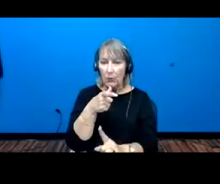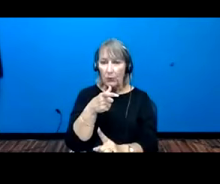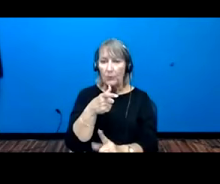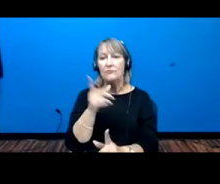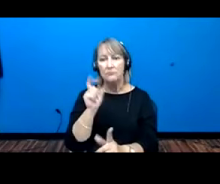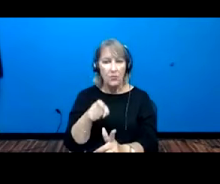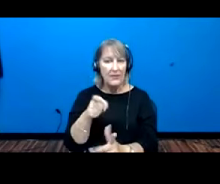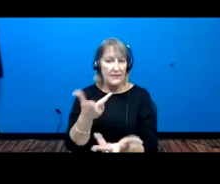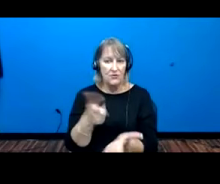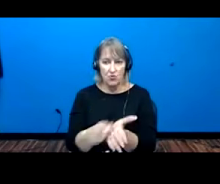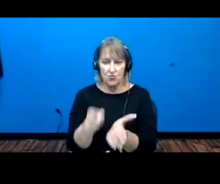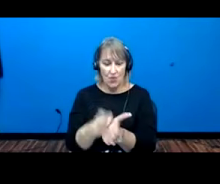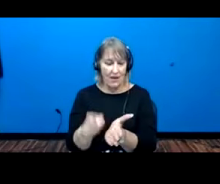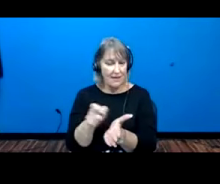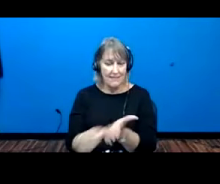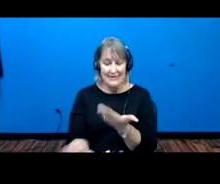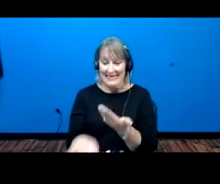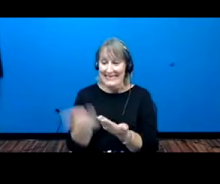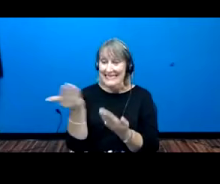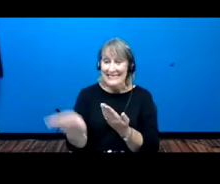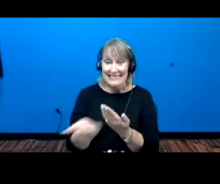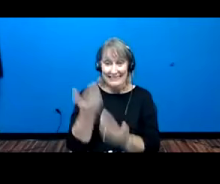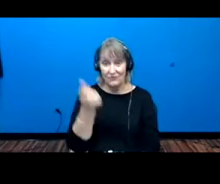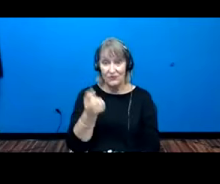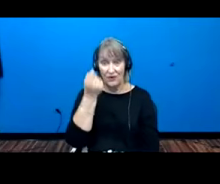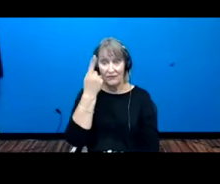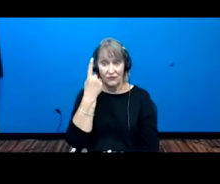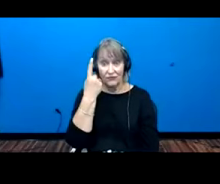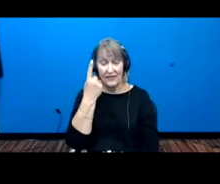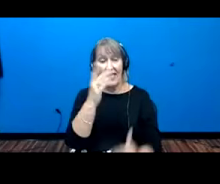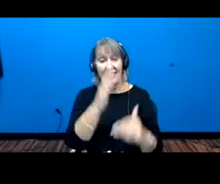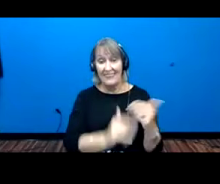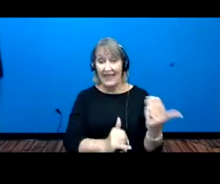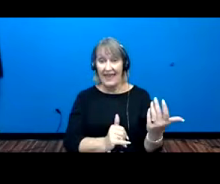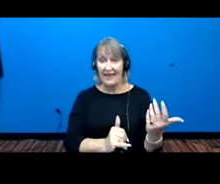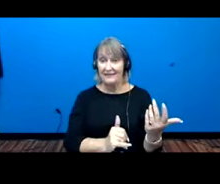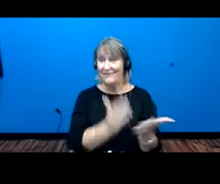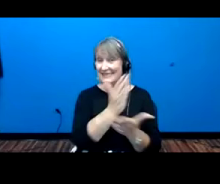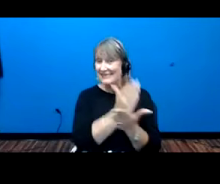that are significantly easier to comprehend than the average plain-language documents.